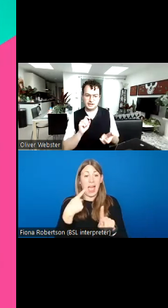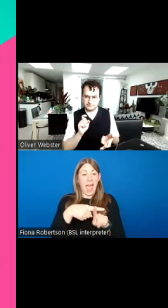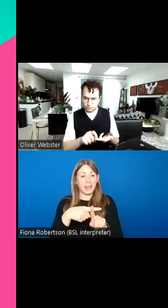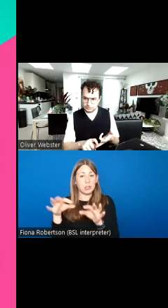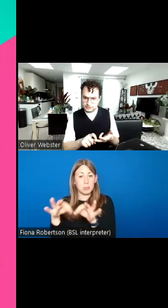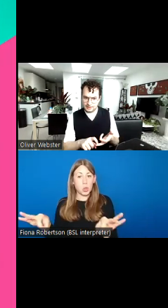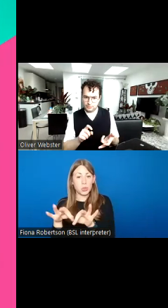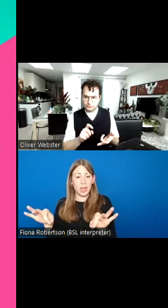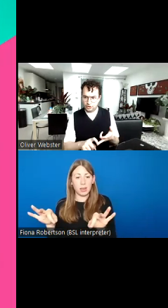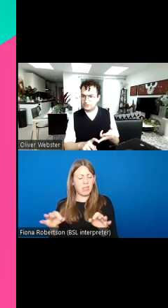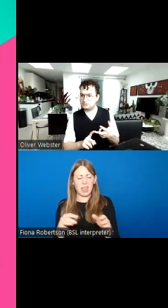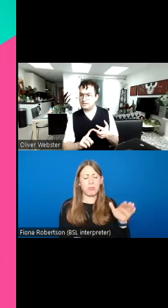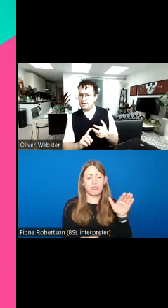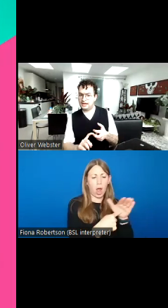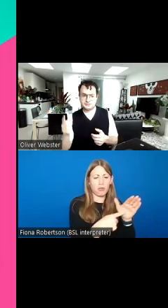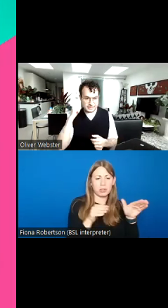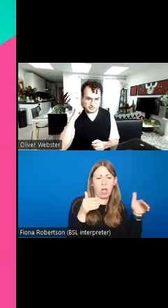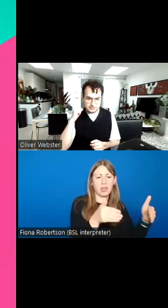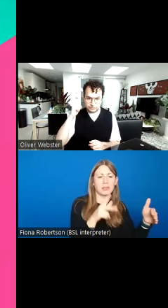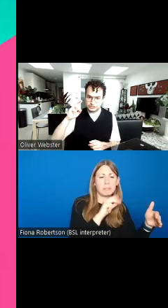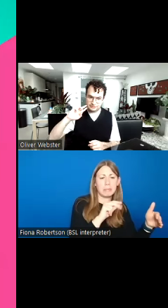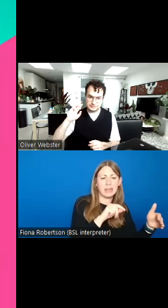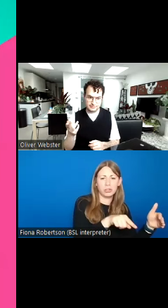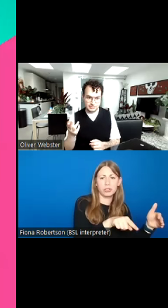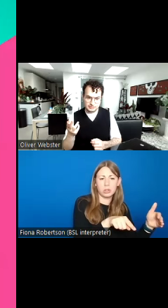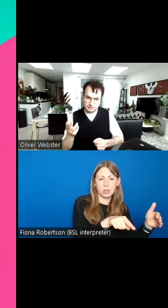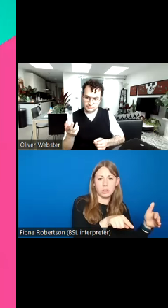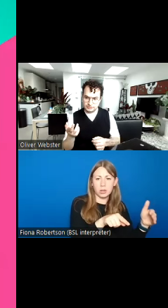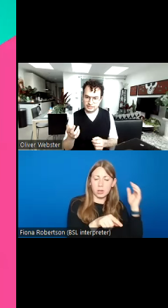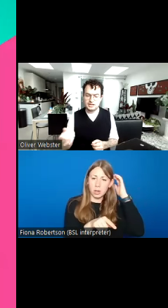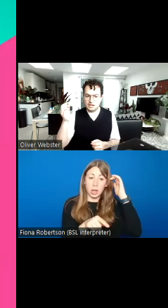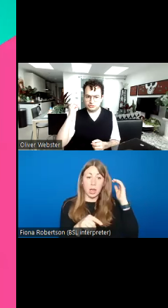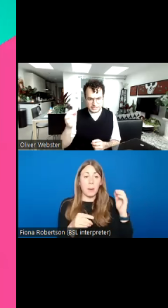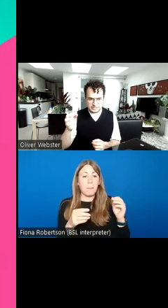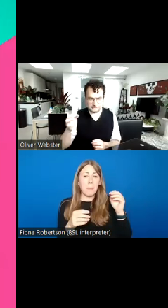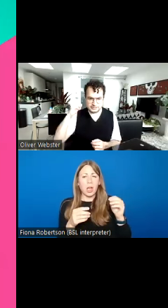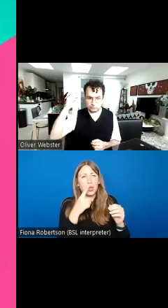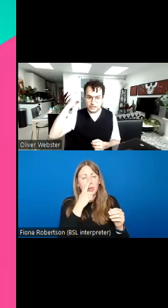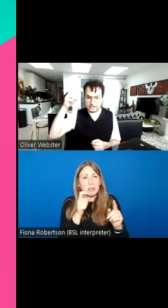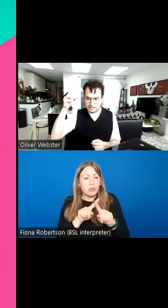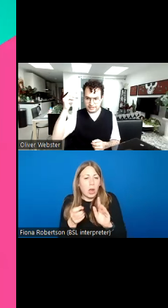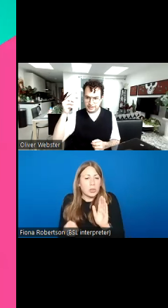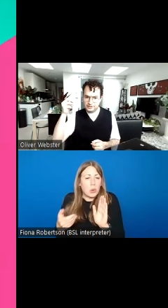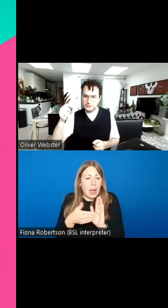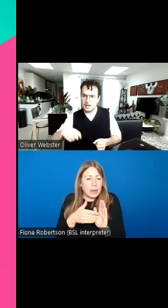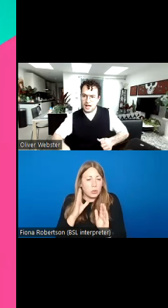It's important to let people know because they might have tinnitus, which sounds similar to the music. Tinnitus is a ringing in the ear.